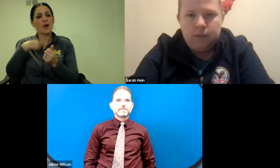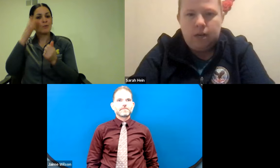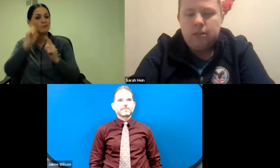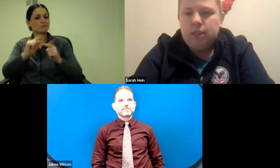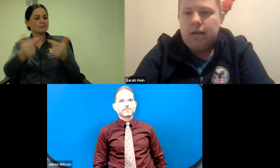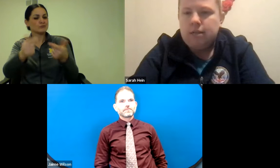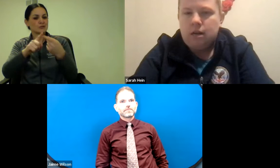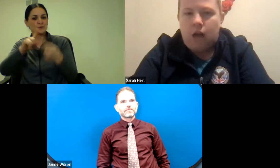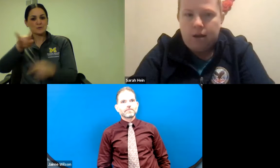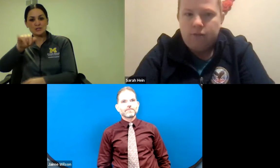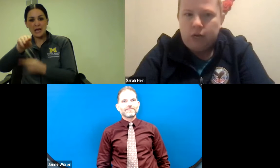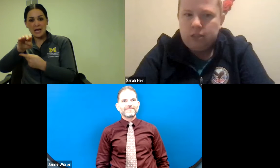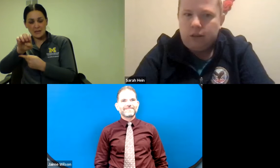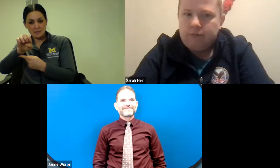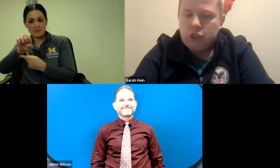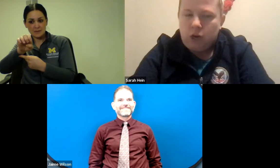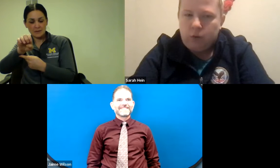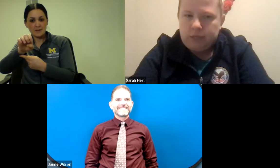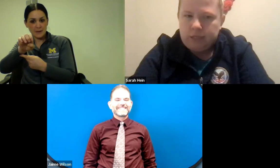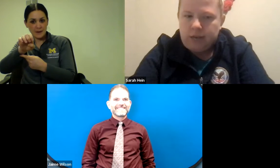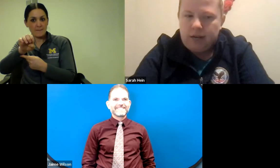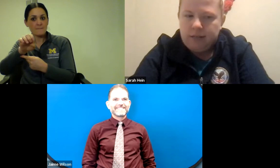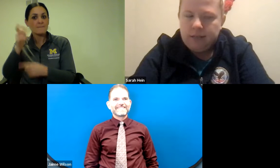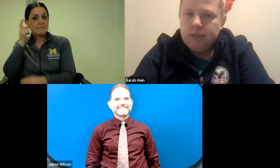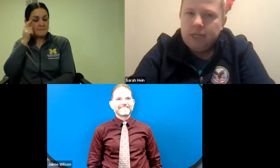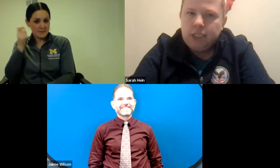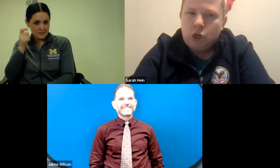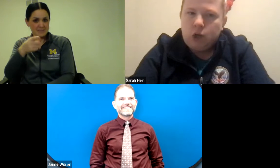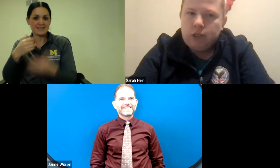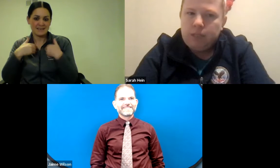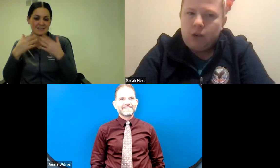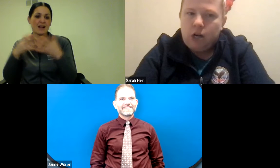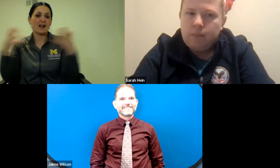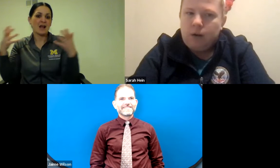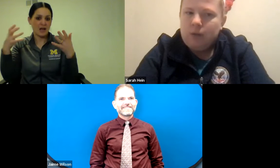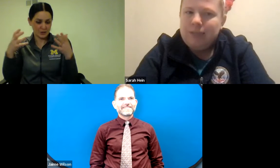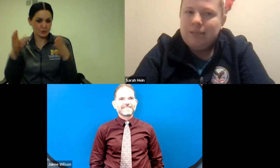Sarah Hein: because he had a lot of good stuff to share with us tonight. Sarah Hein: He's going to be talking about